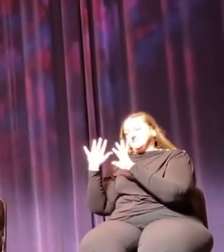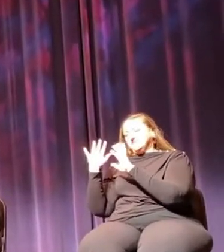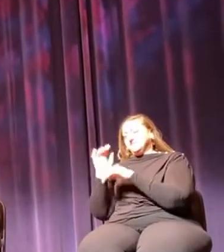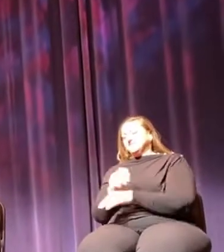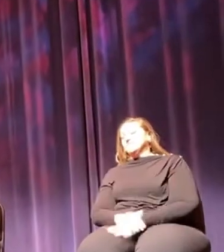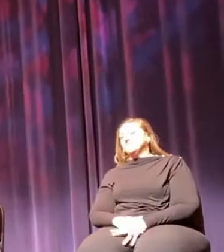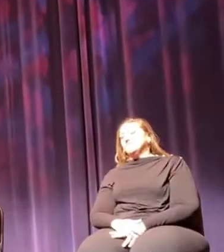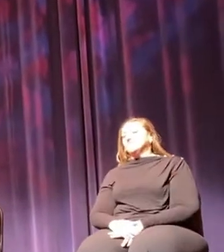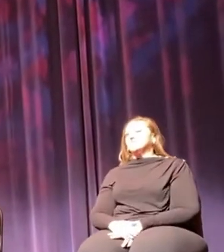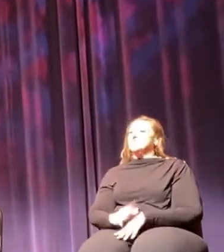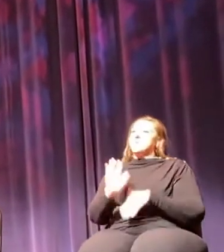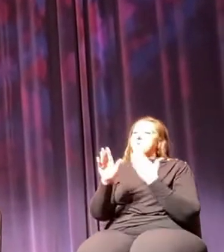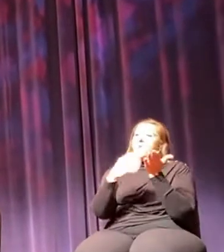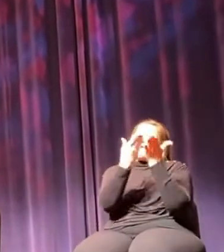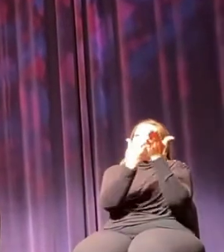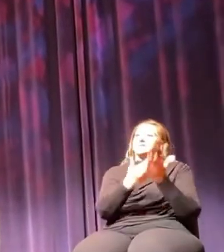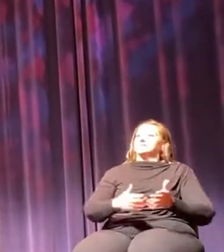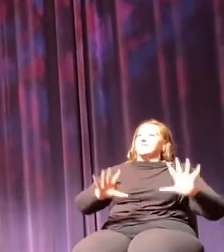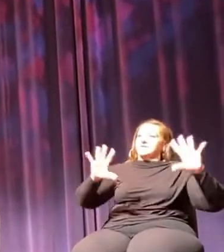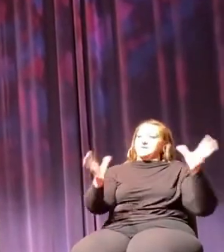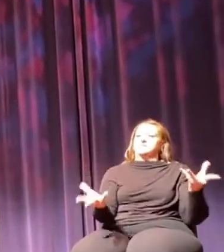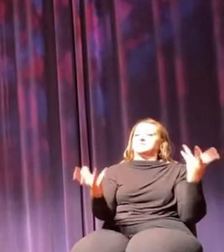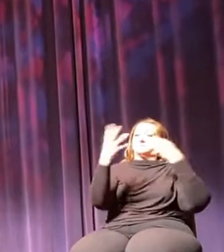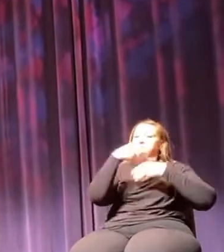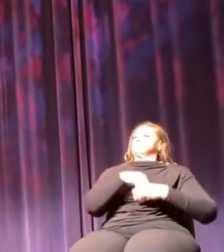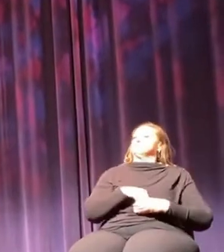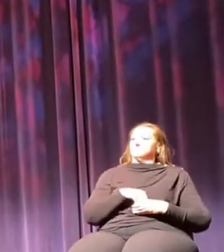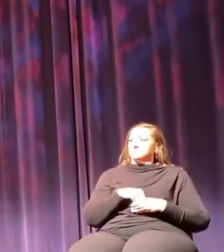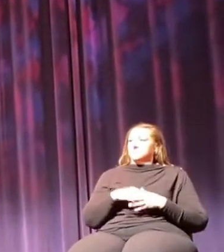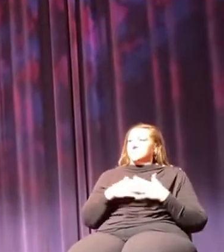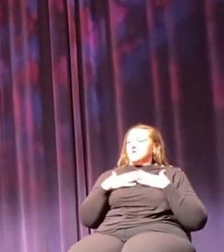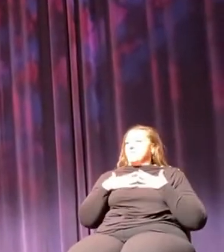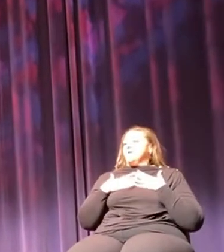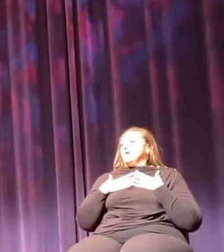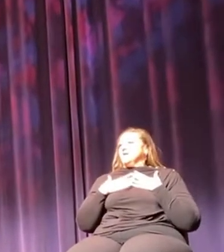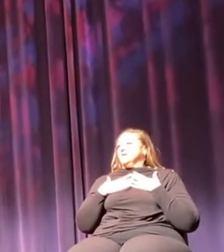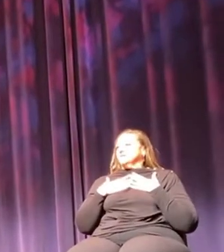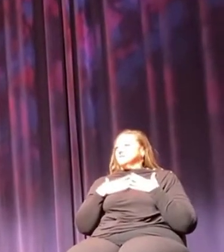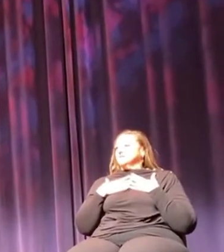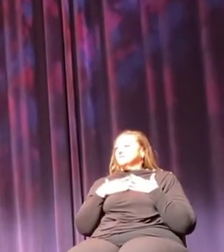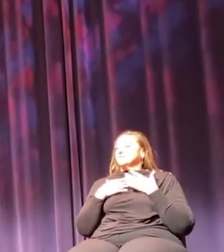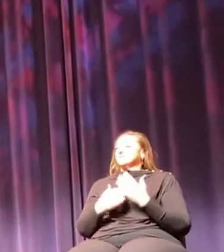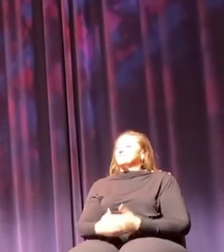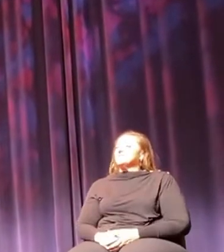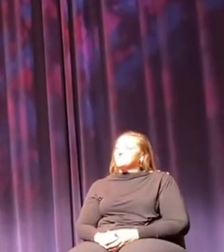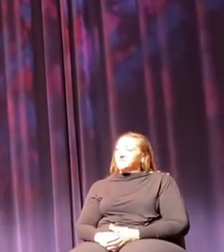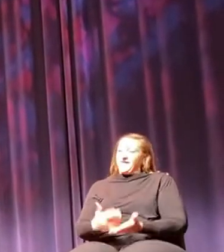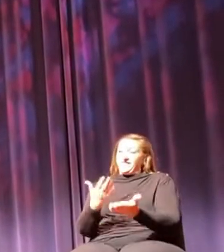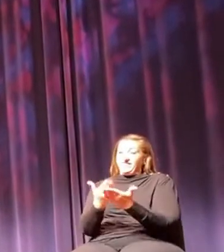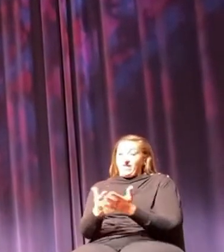We gathered this evidence in our bodies or rather, the evidence gathered us.